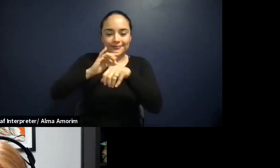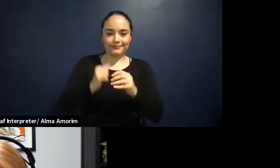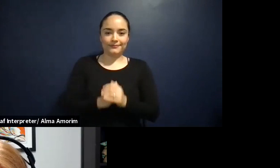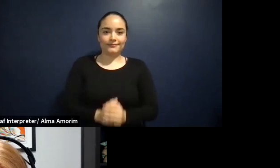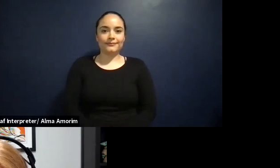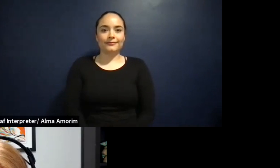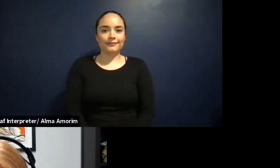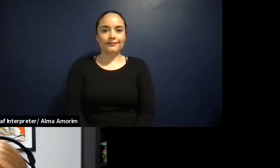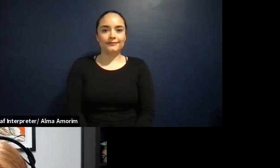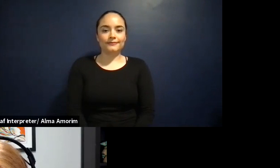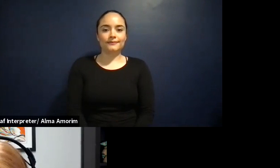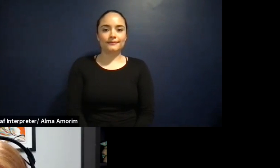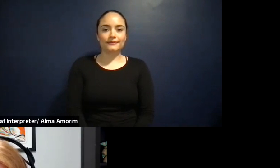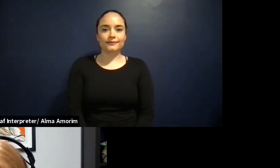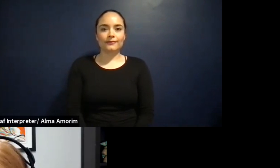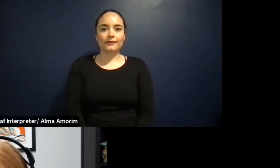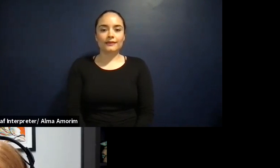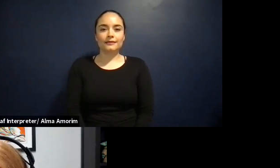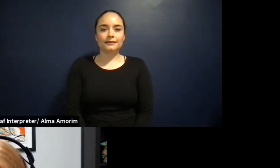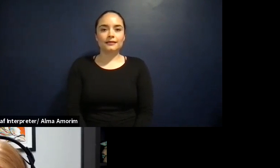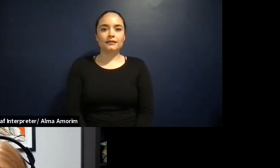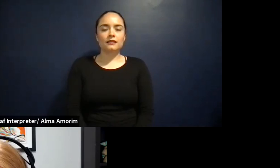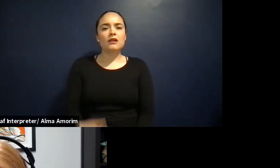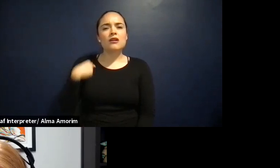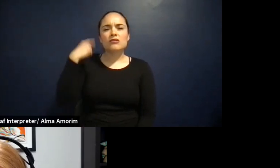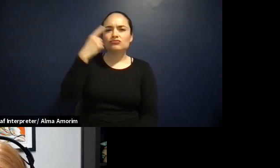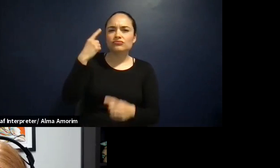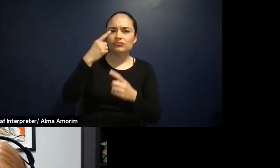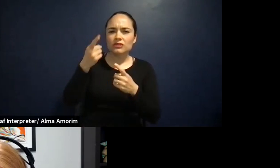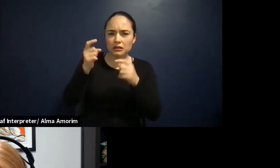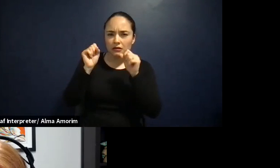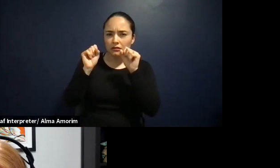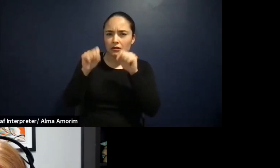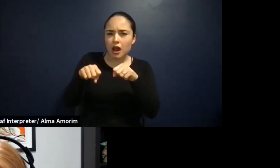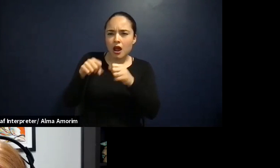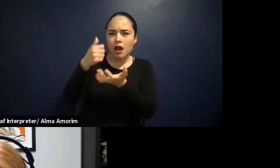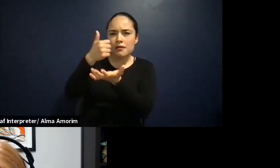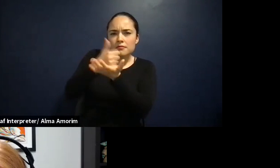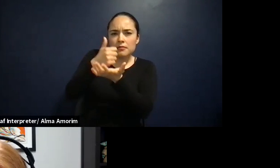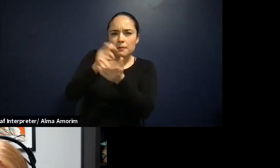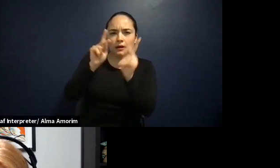help our friends understand if we say, like, the minerals are the ingredients that go into a rock?